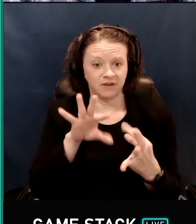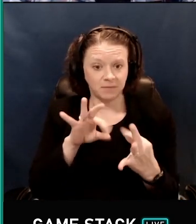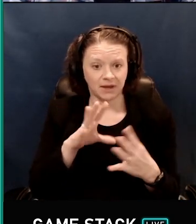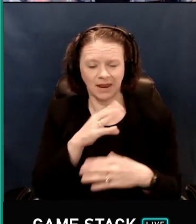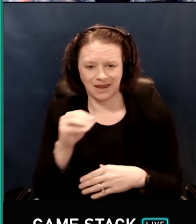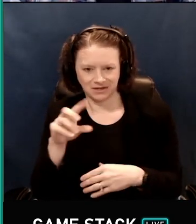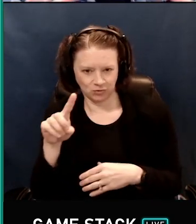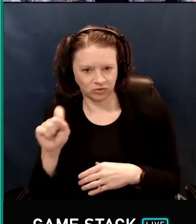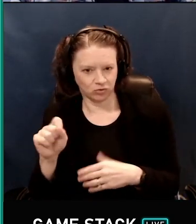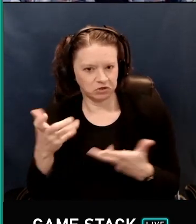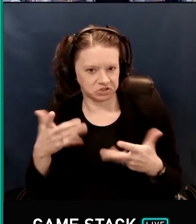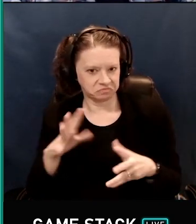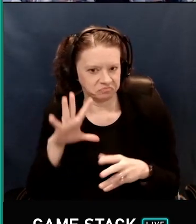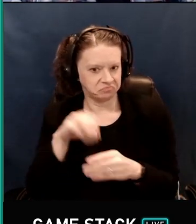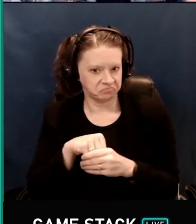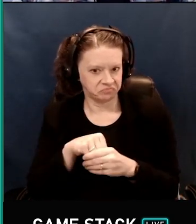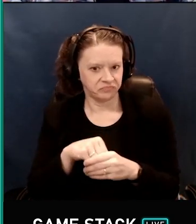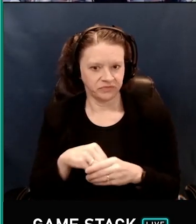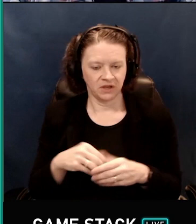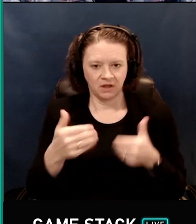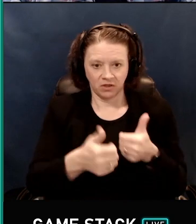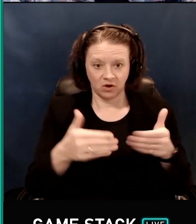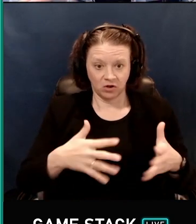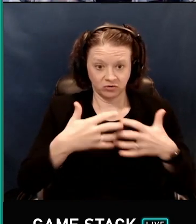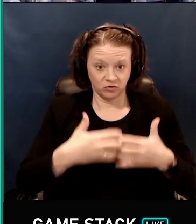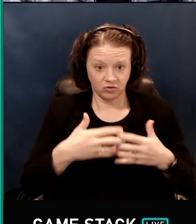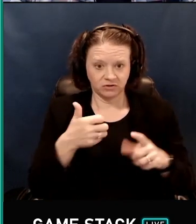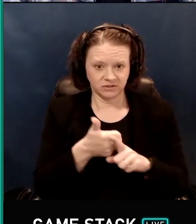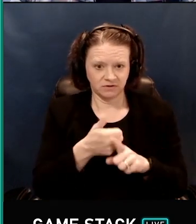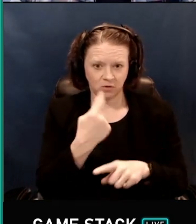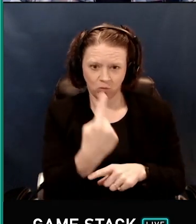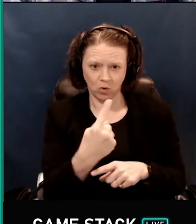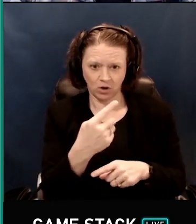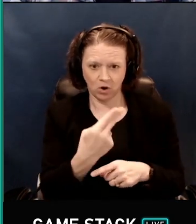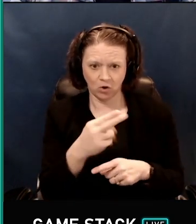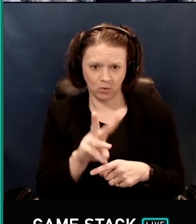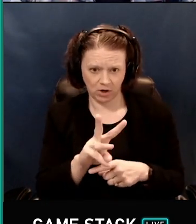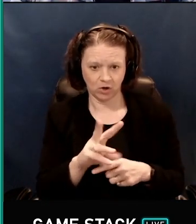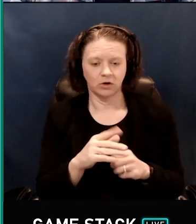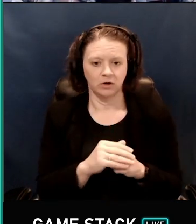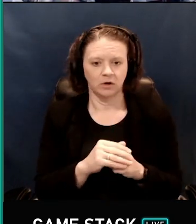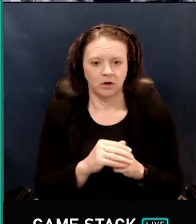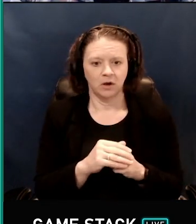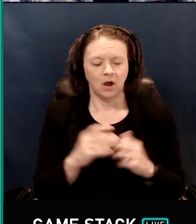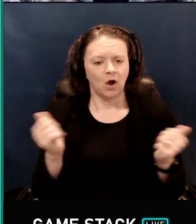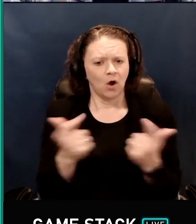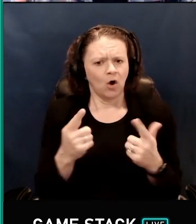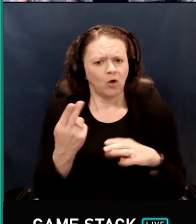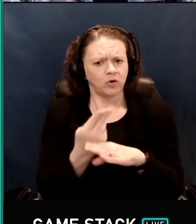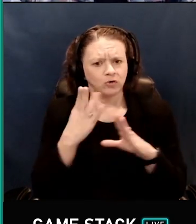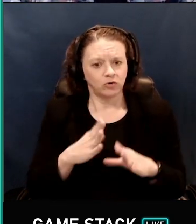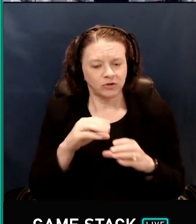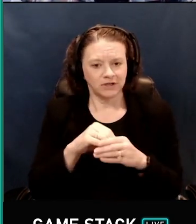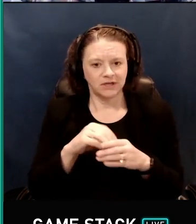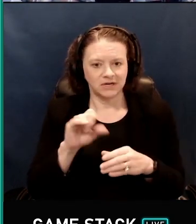Console being a single piece of hardware, actually there are two, all users will, Series X and S consoles will benefit